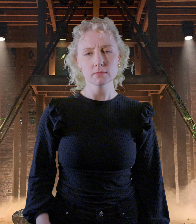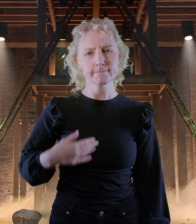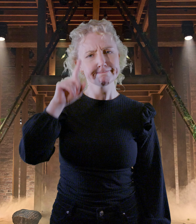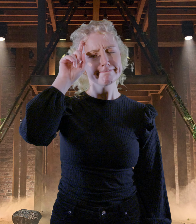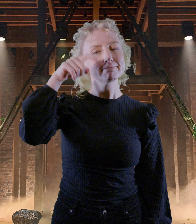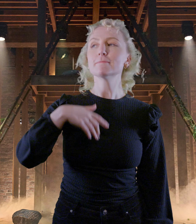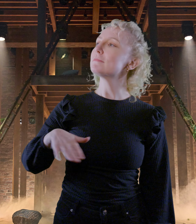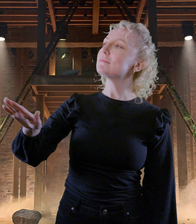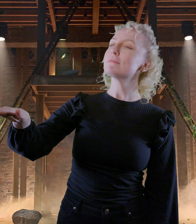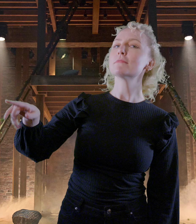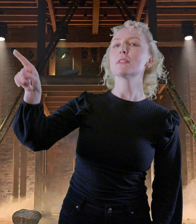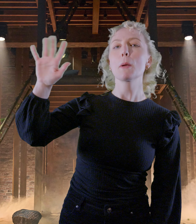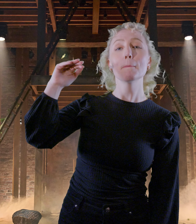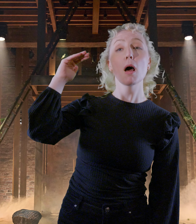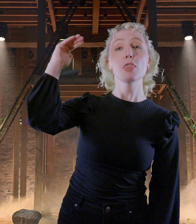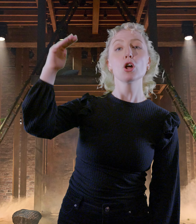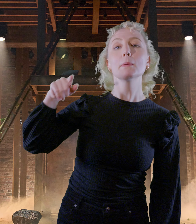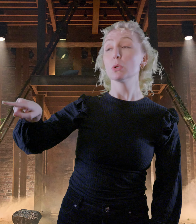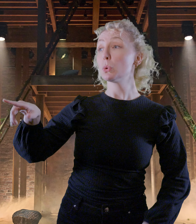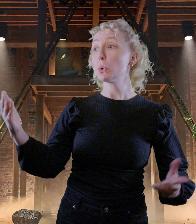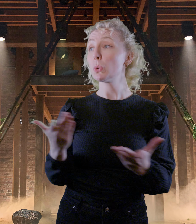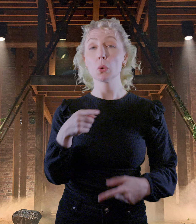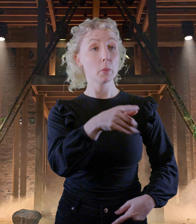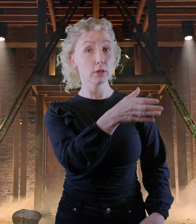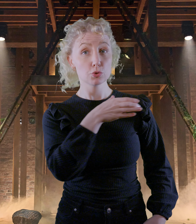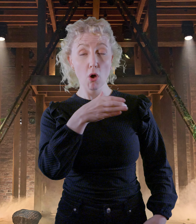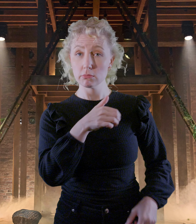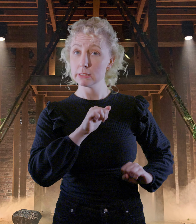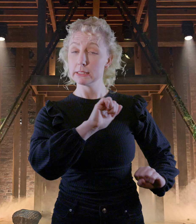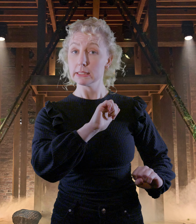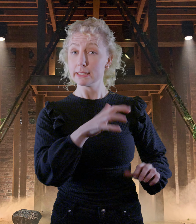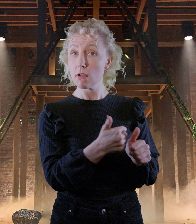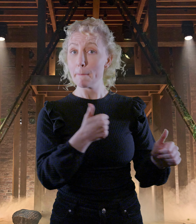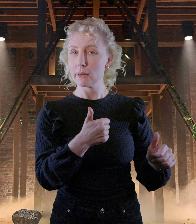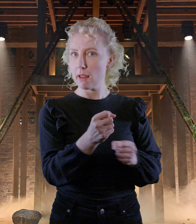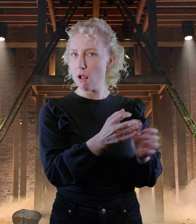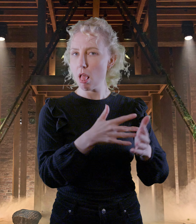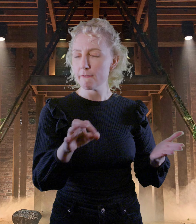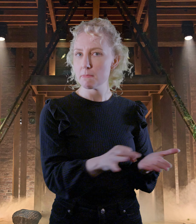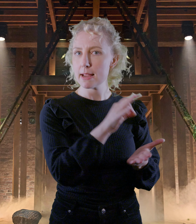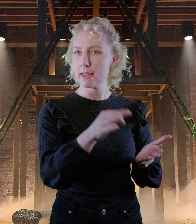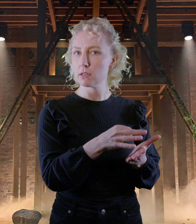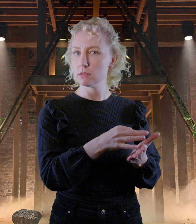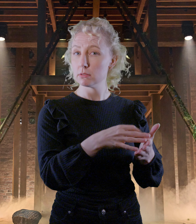She gets Bartholomew to convince John to expand his glove-making business.